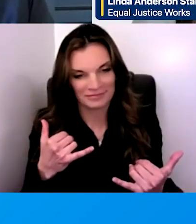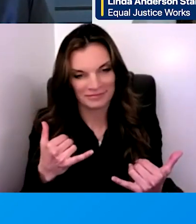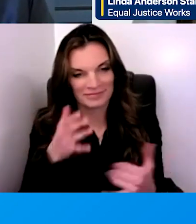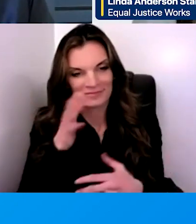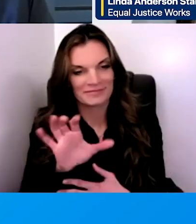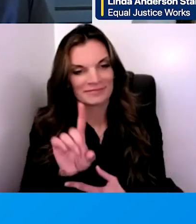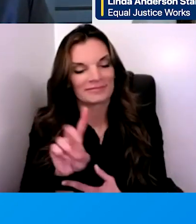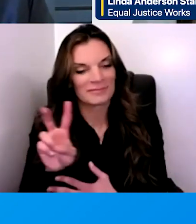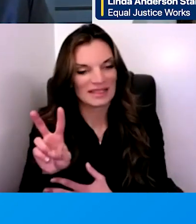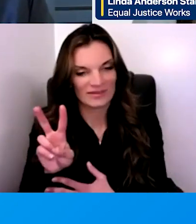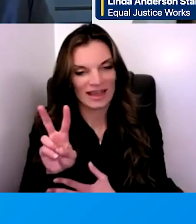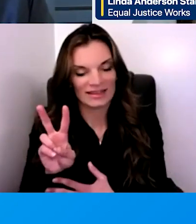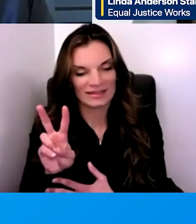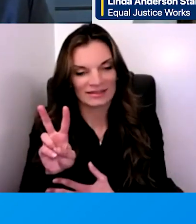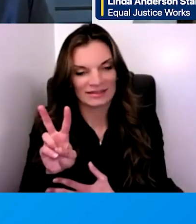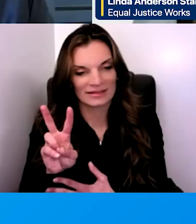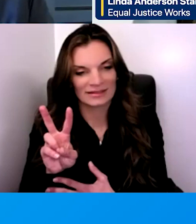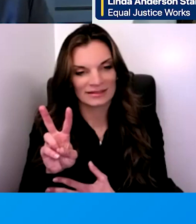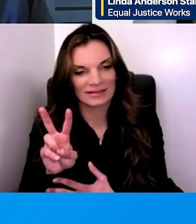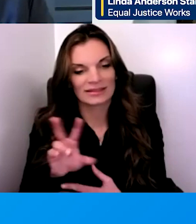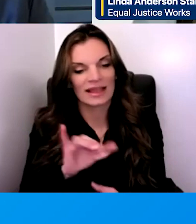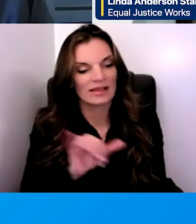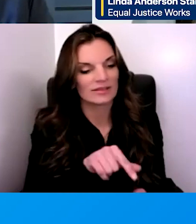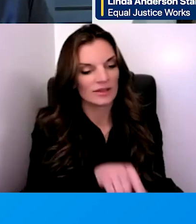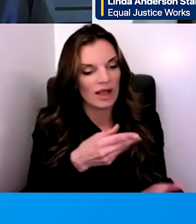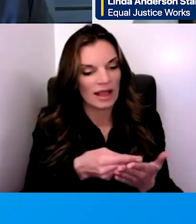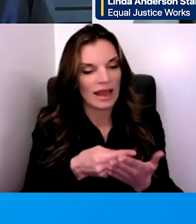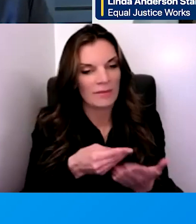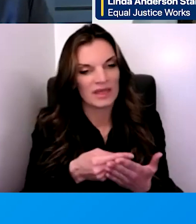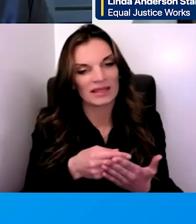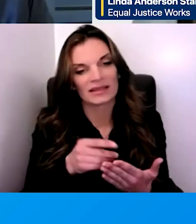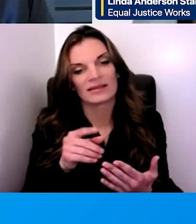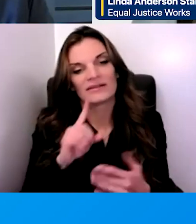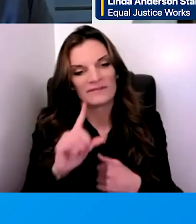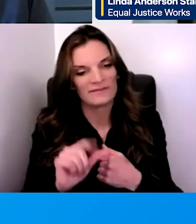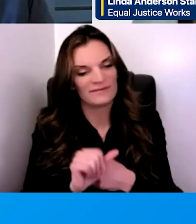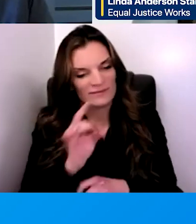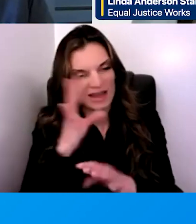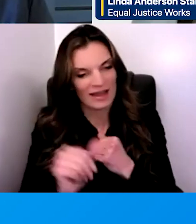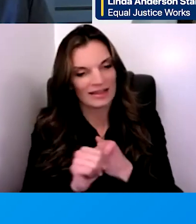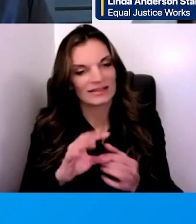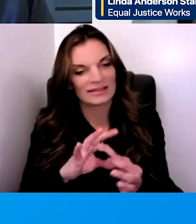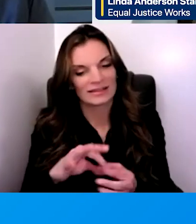violence like to include economic violence as a way of Puerto Rico. And that is a huge thing for us.